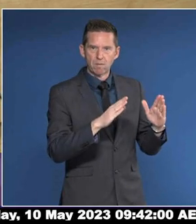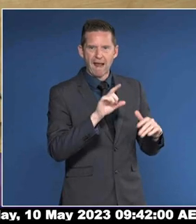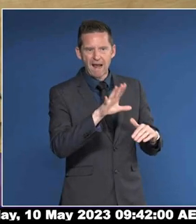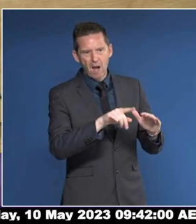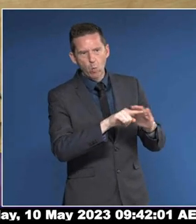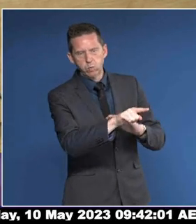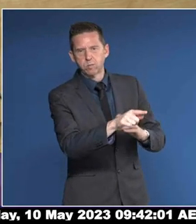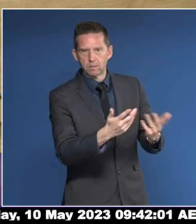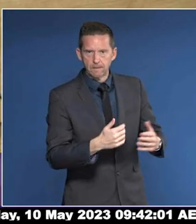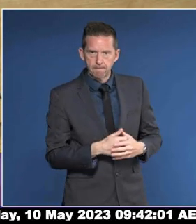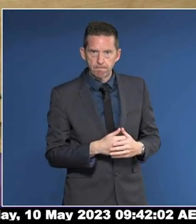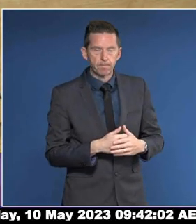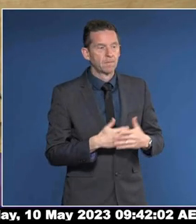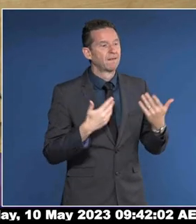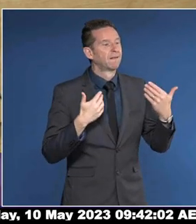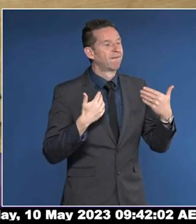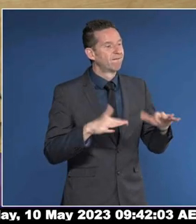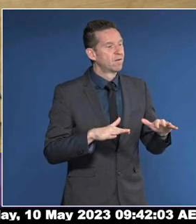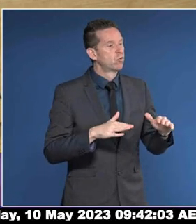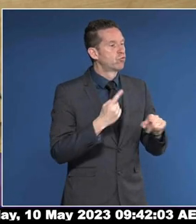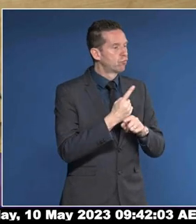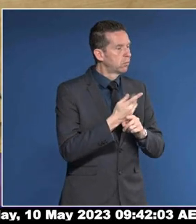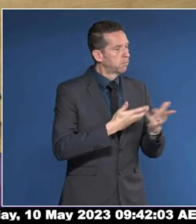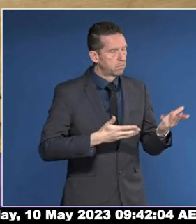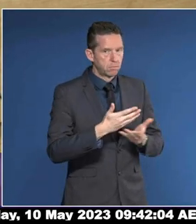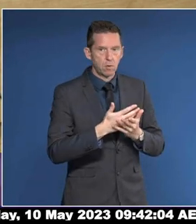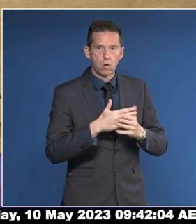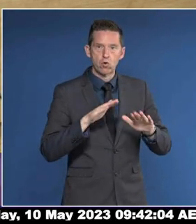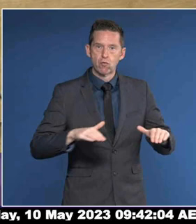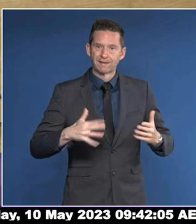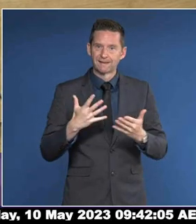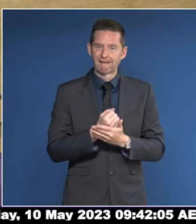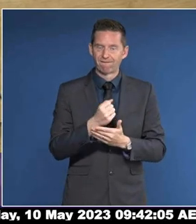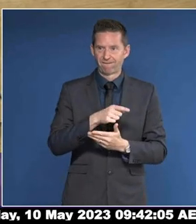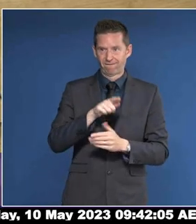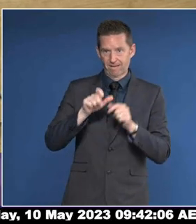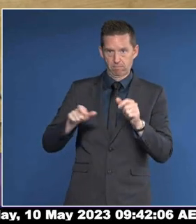At the end of the visit, as the Child Safety officers were leaving the home, Kaleb was